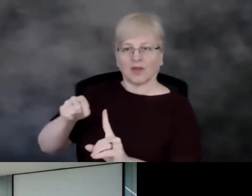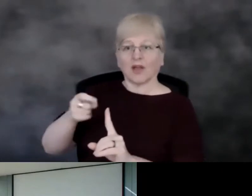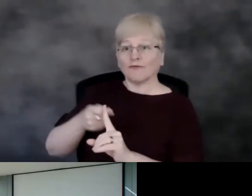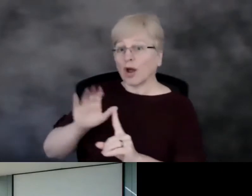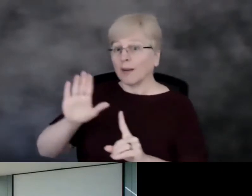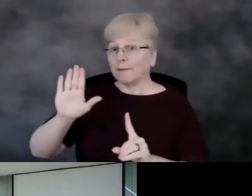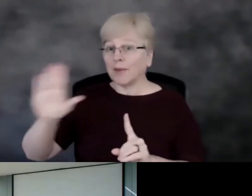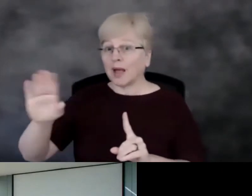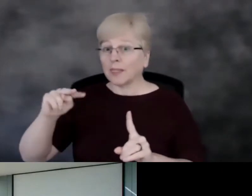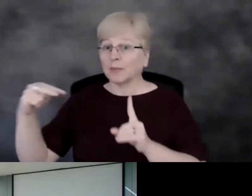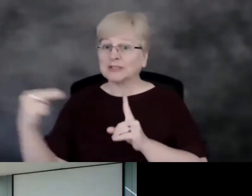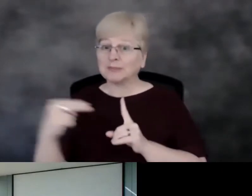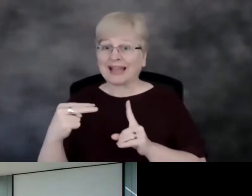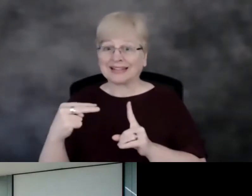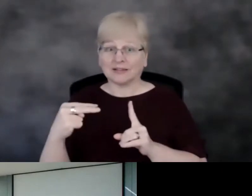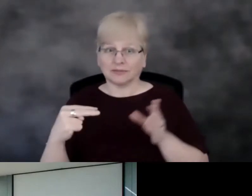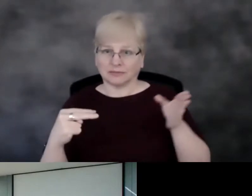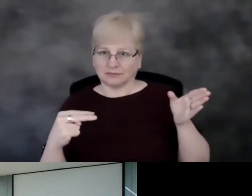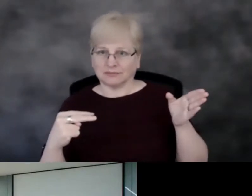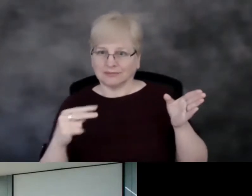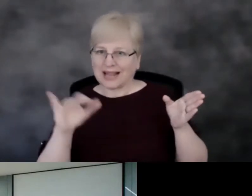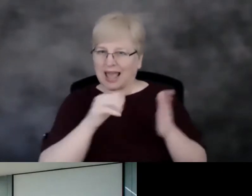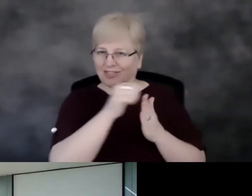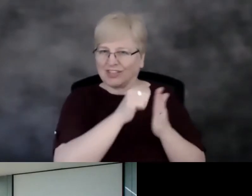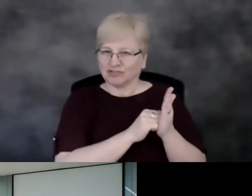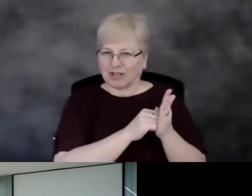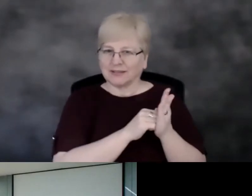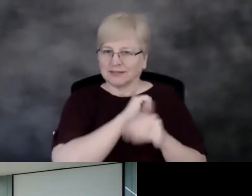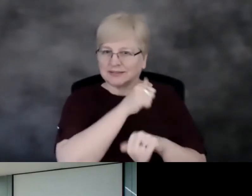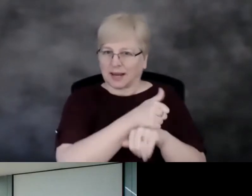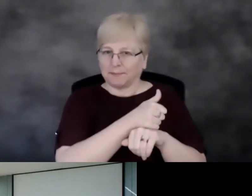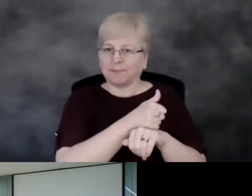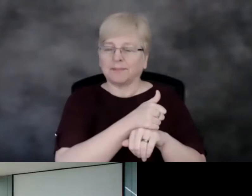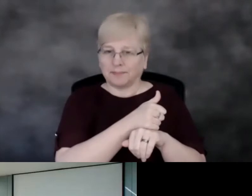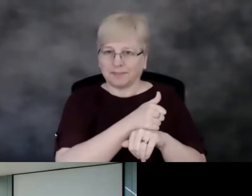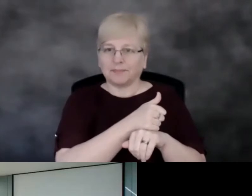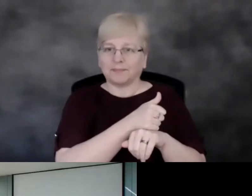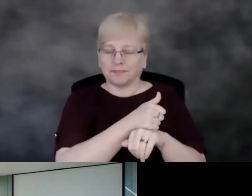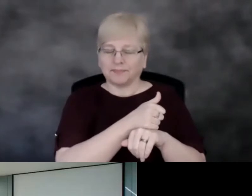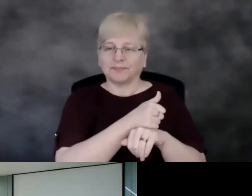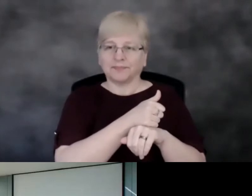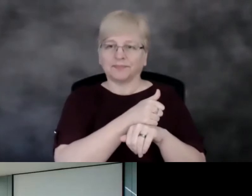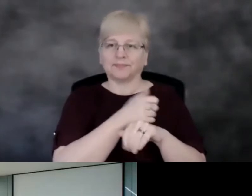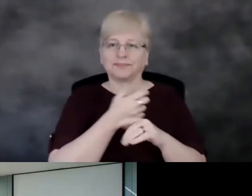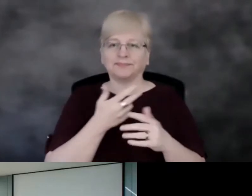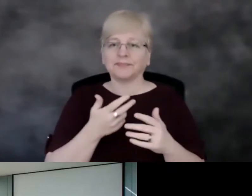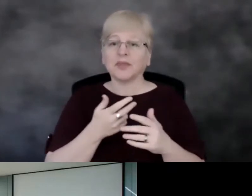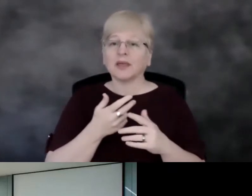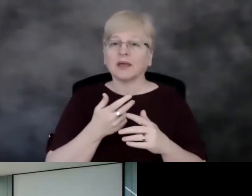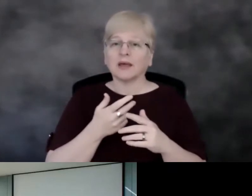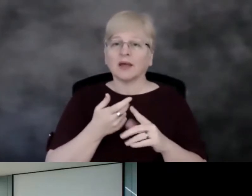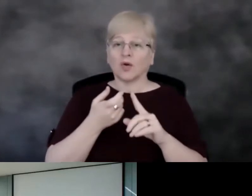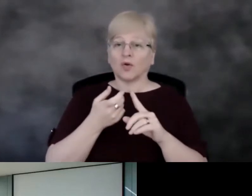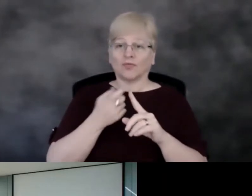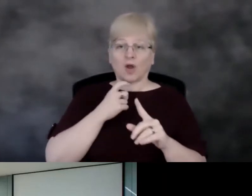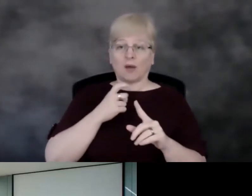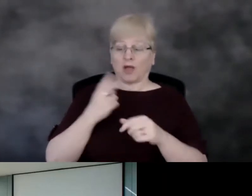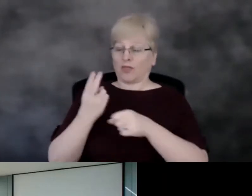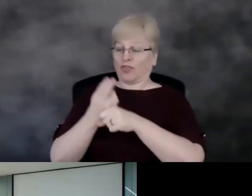16:14:10 , as the agenda sets forth, both from the perspective of the user experience